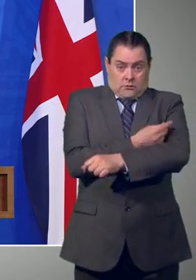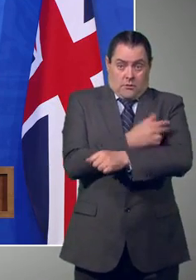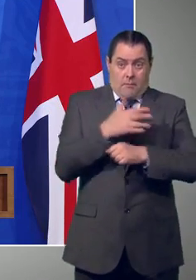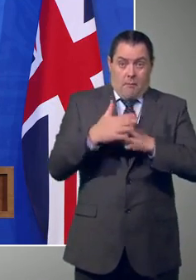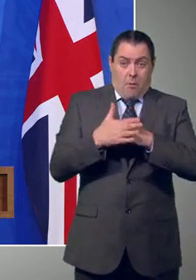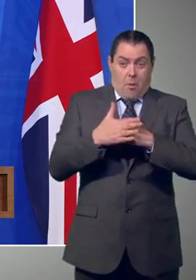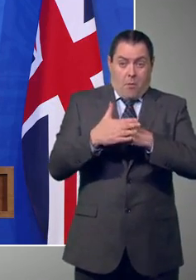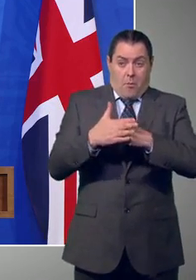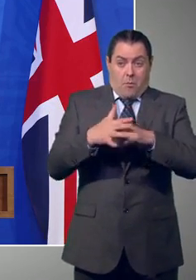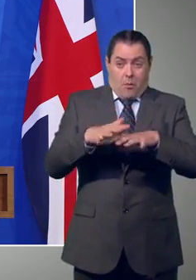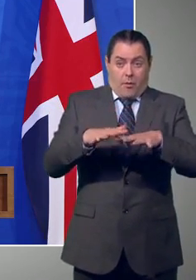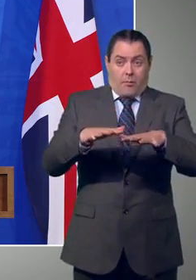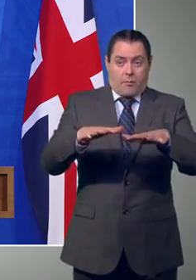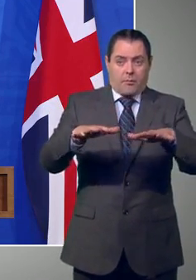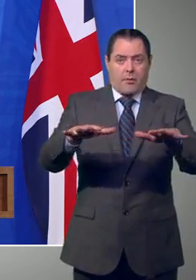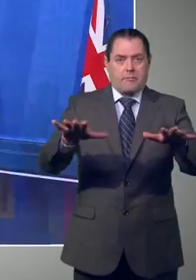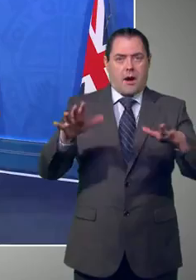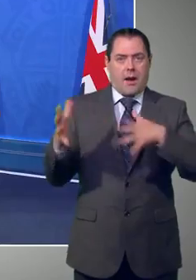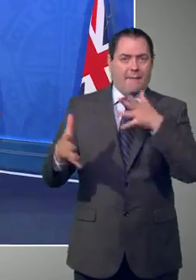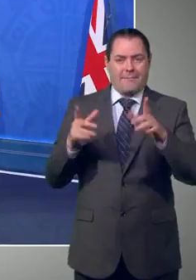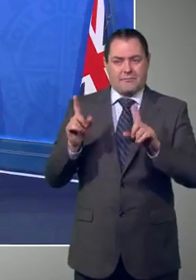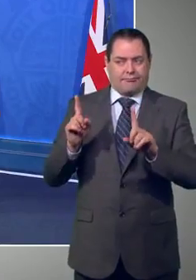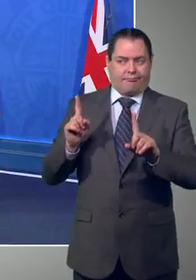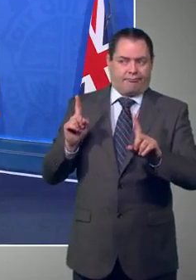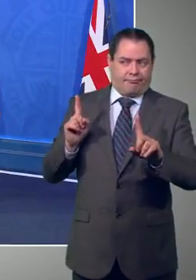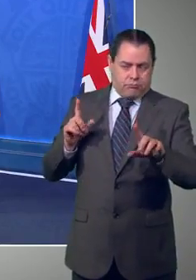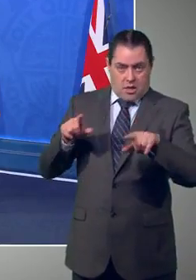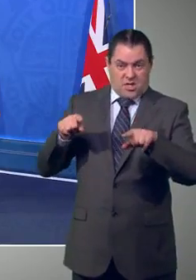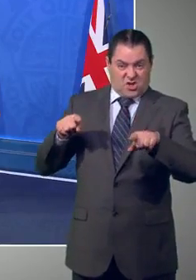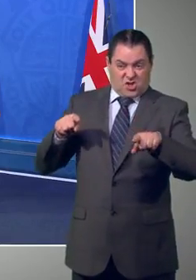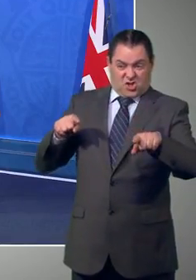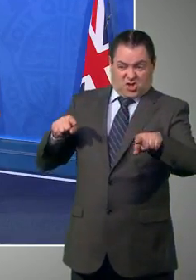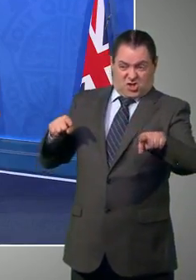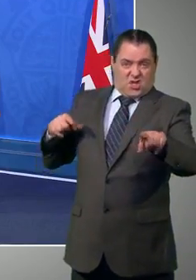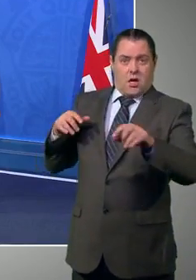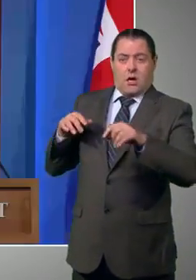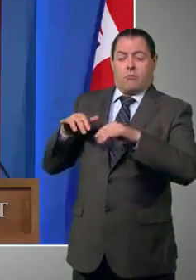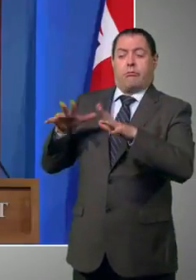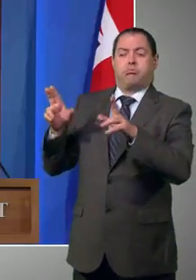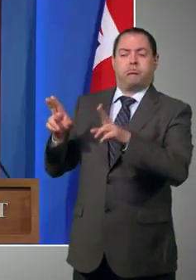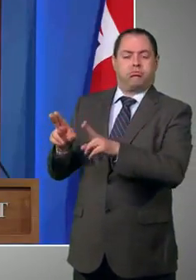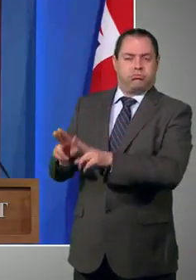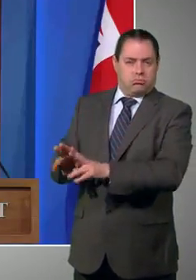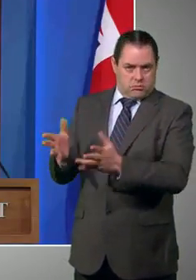between the two and that's what we're focused on. Jenny. Yeah